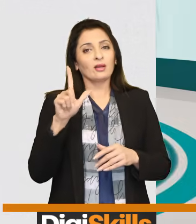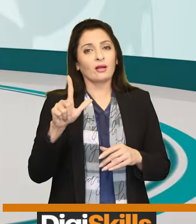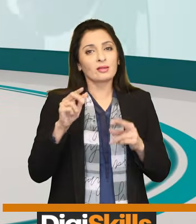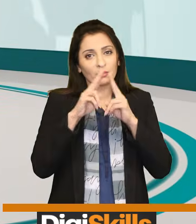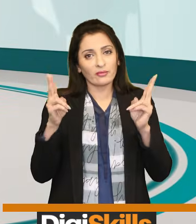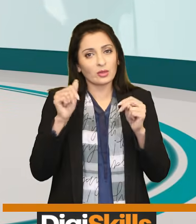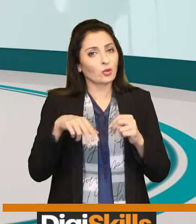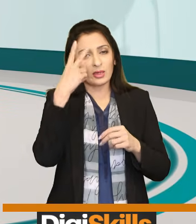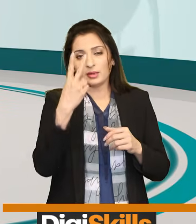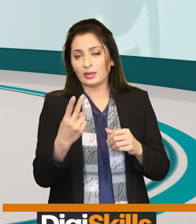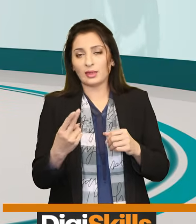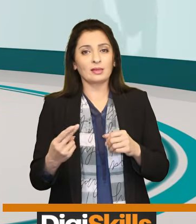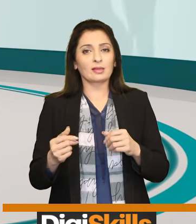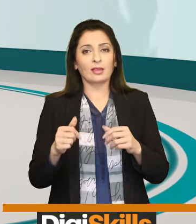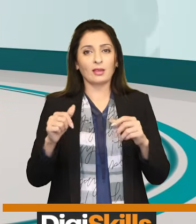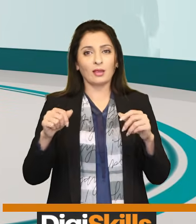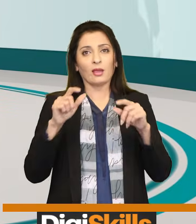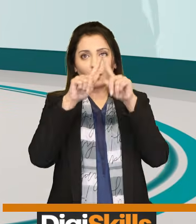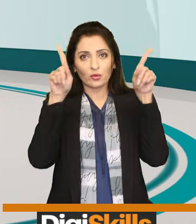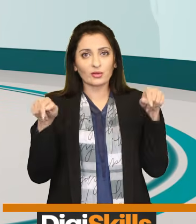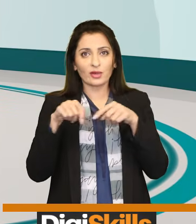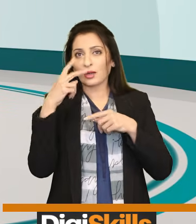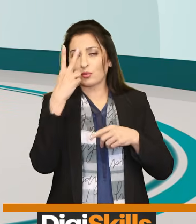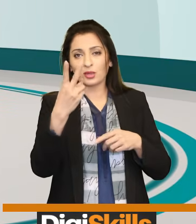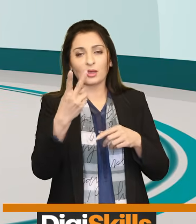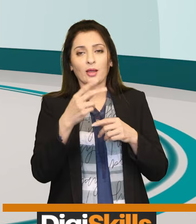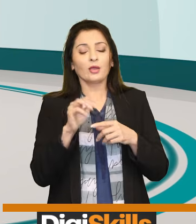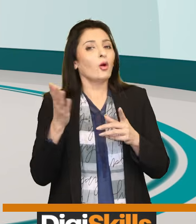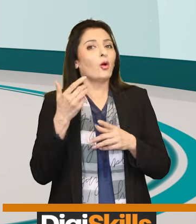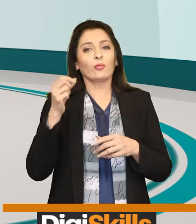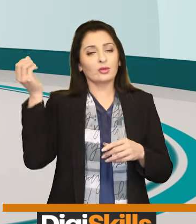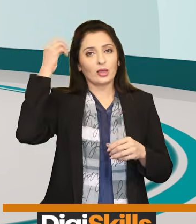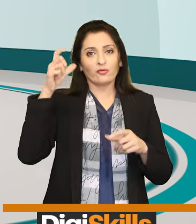So, ladies and gentlemen, this was the freelancing behavior that I have shown in detail on the screen.